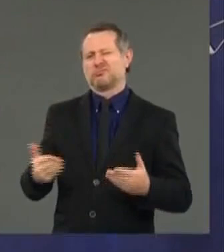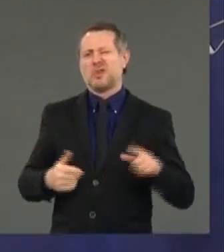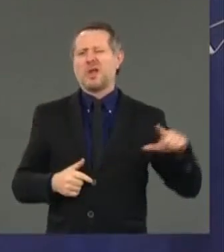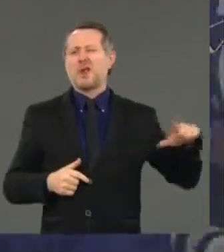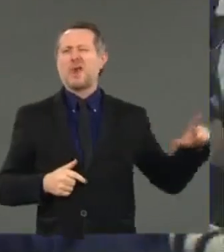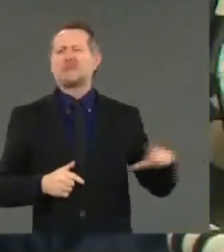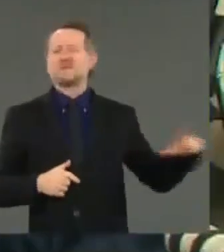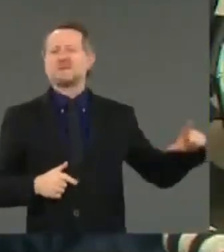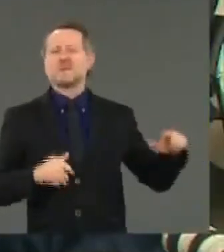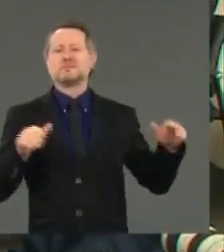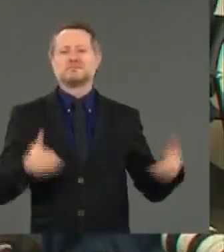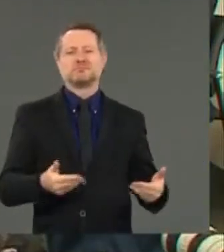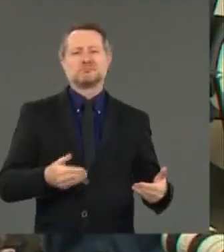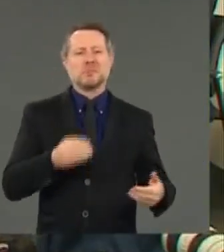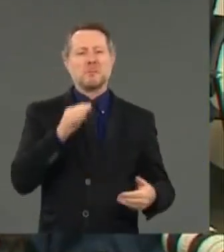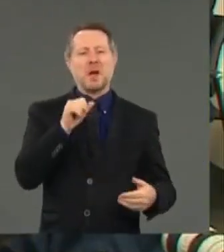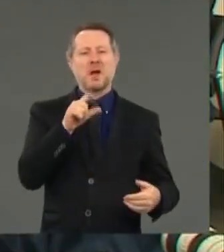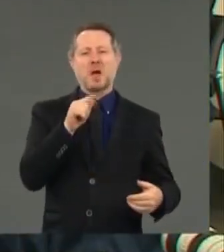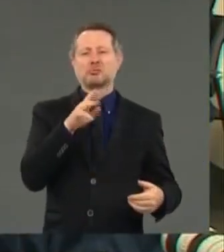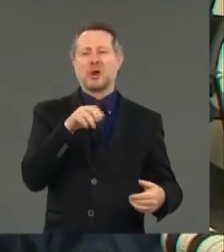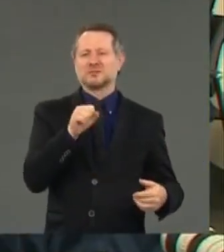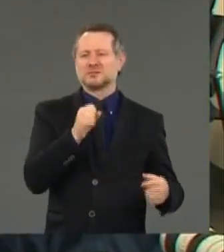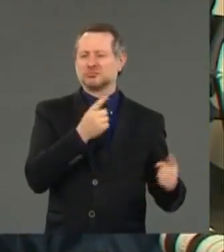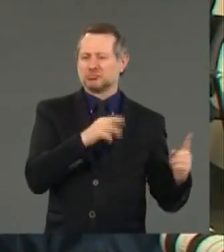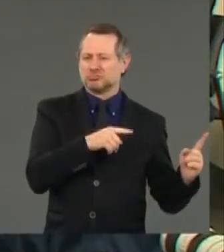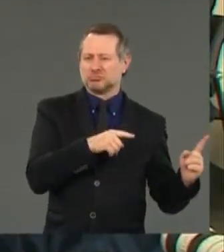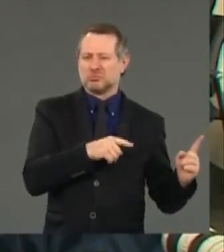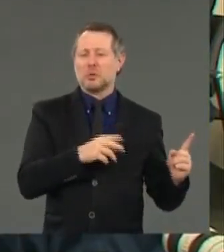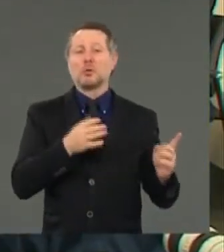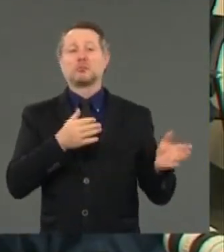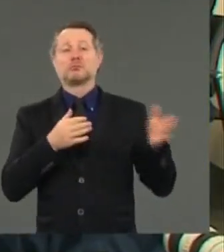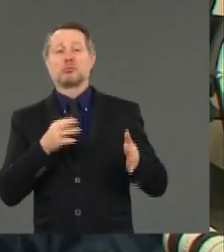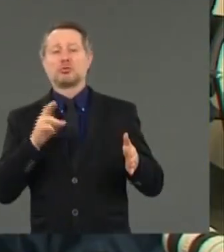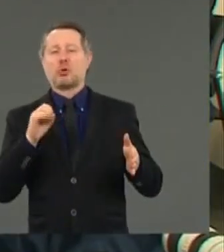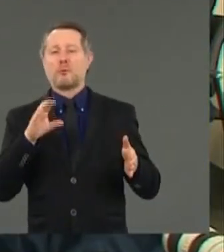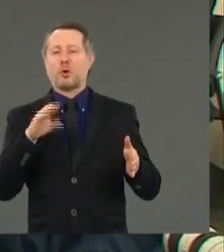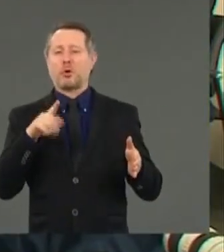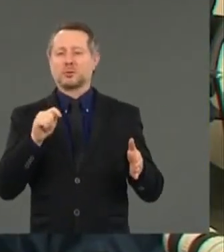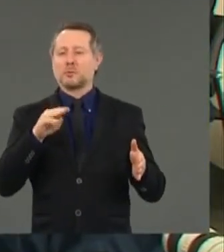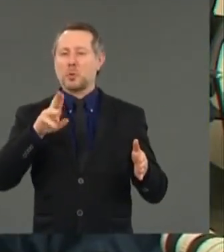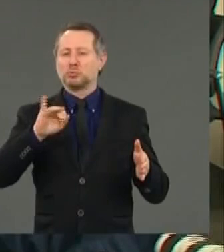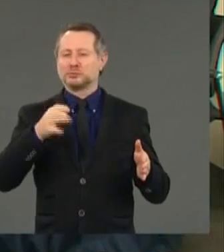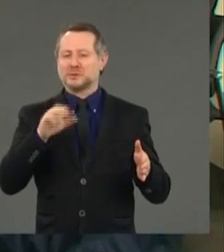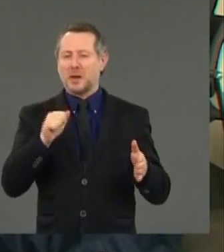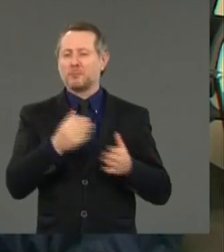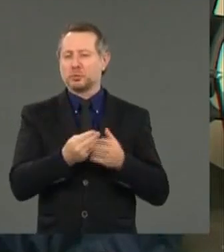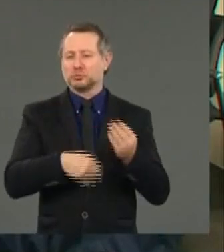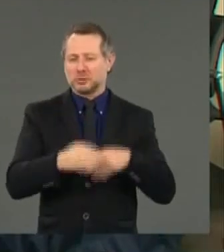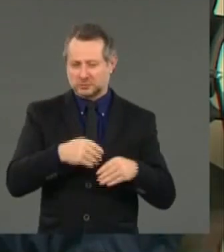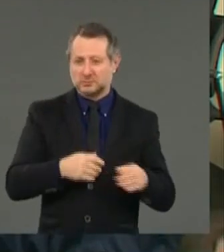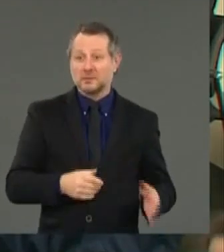WHERE WE ARE TODAY, EVERYBODY KNOWS WHO IS WITH US TODAY. TO MY LEFT, Dr. JIM MALATRAS,